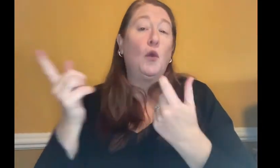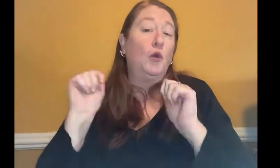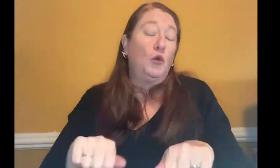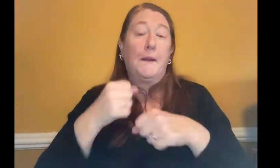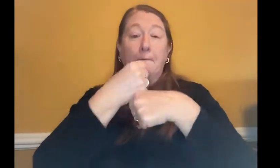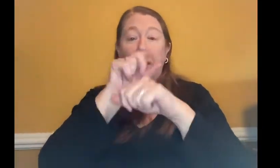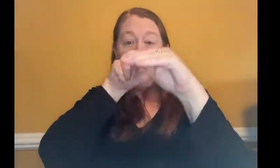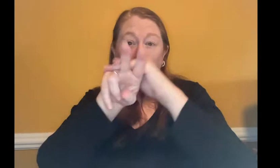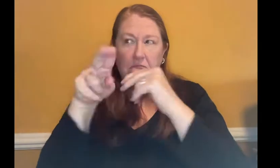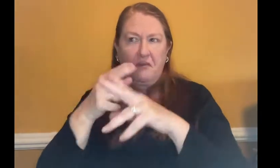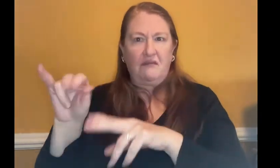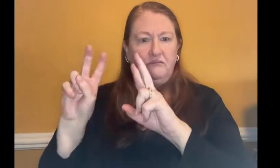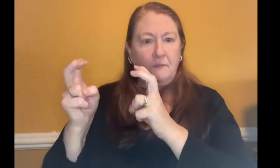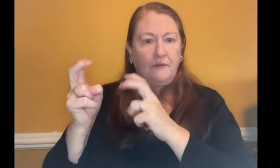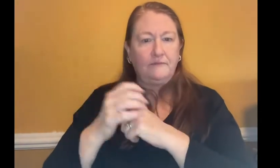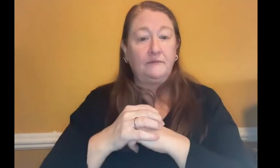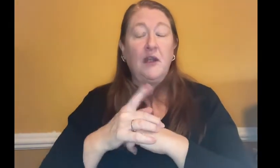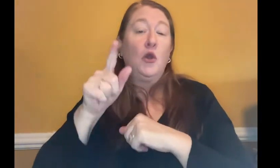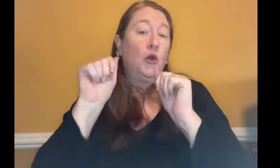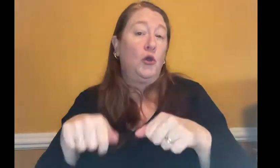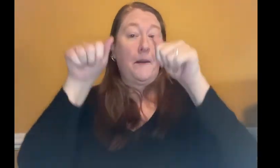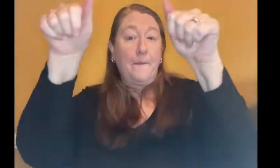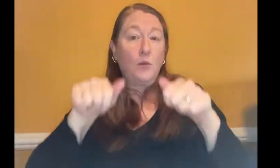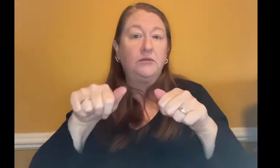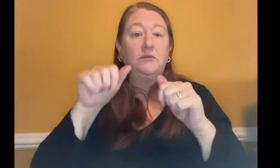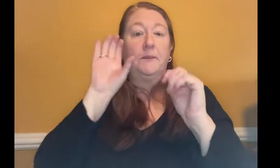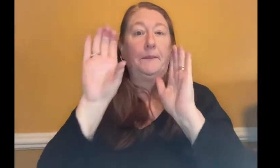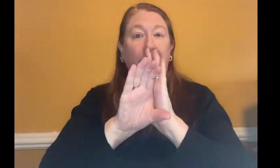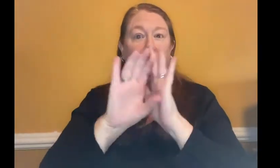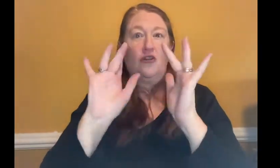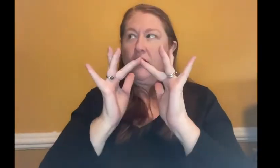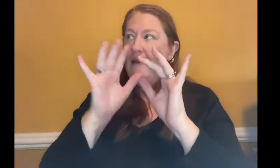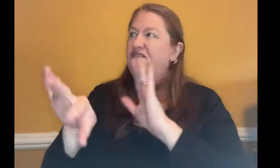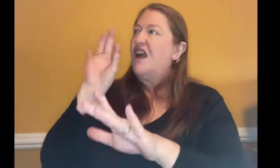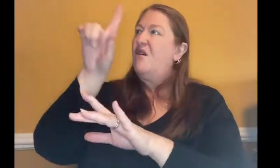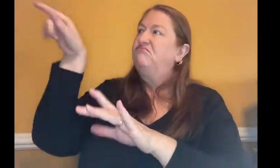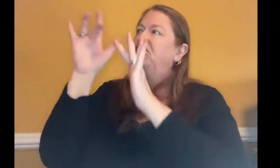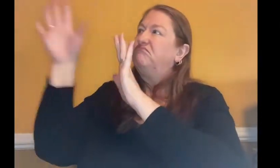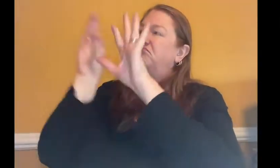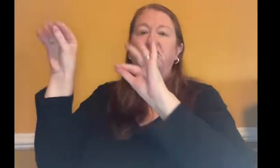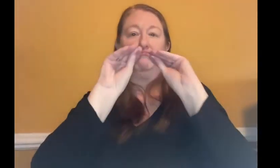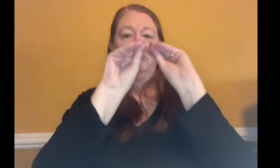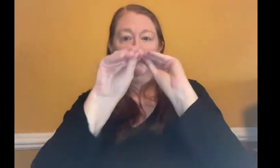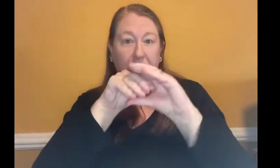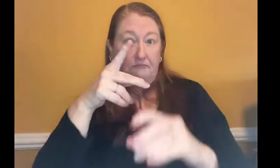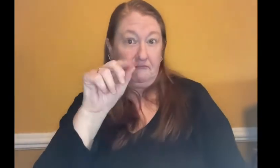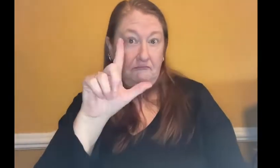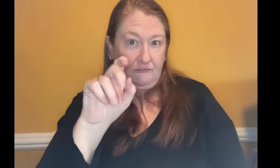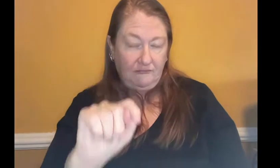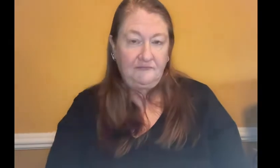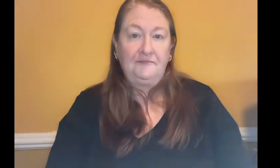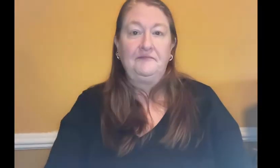Make predictions about a topic. Post a picture of a problem they solved offline.